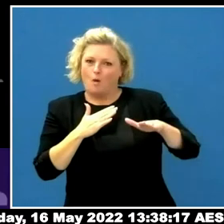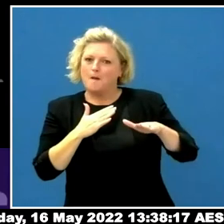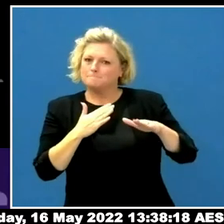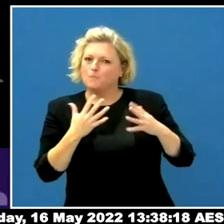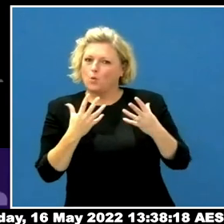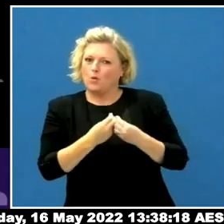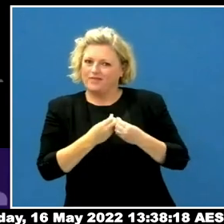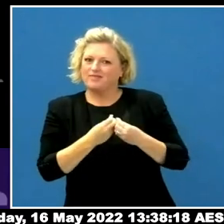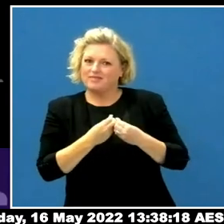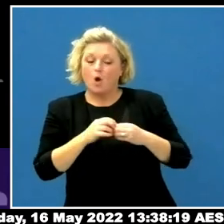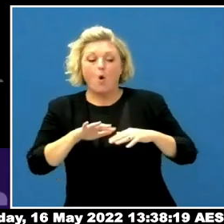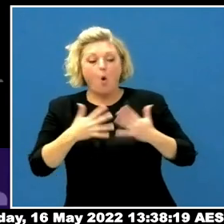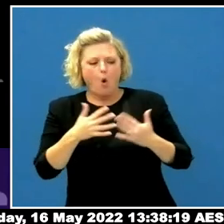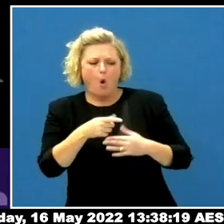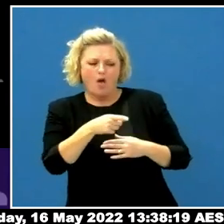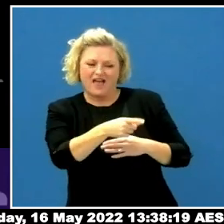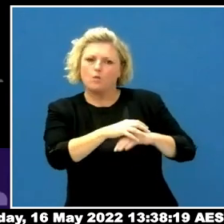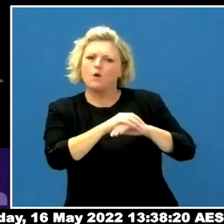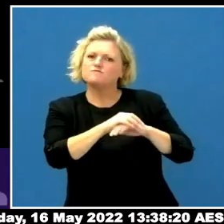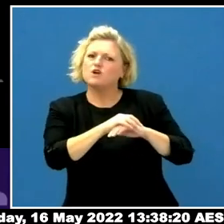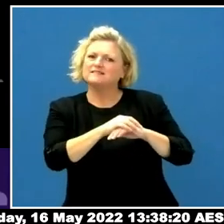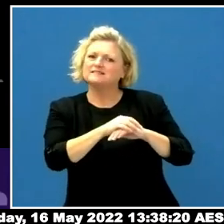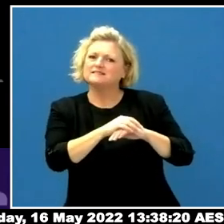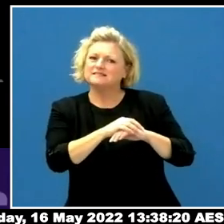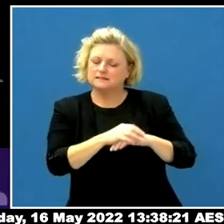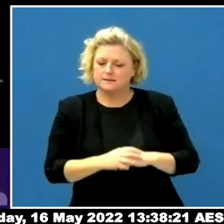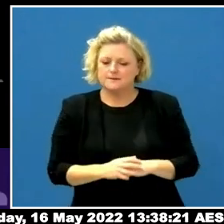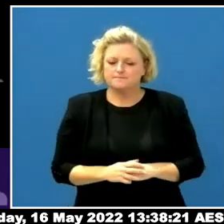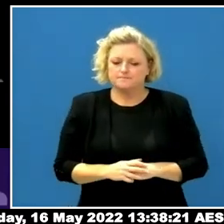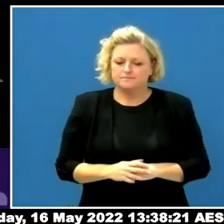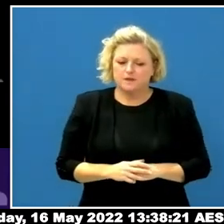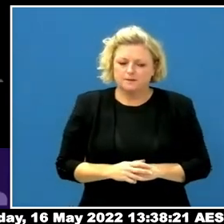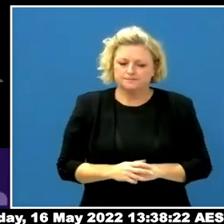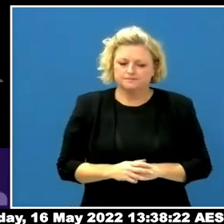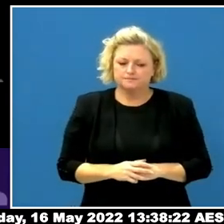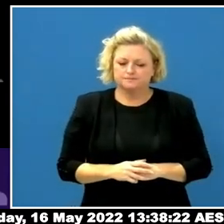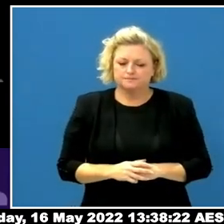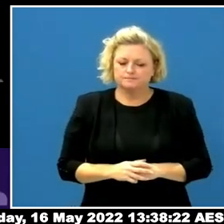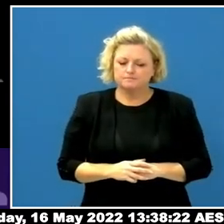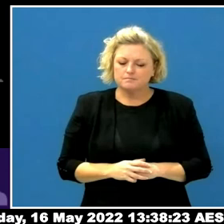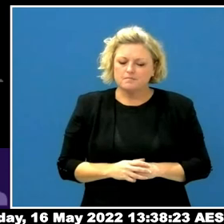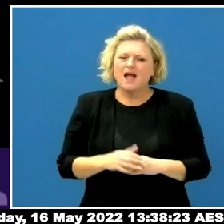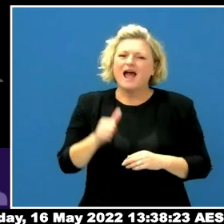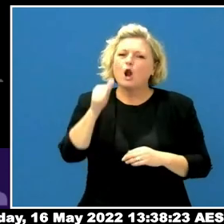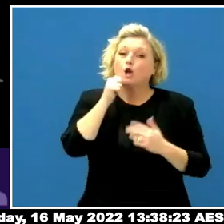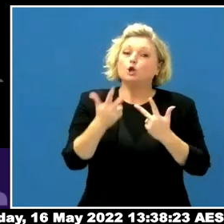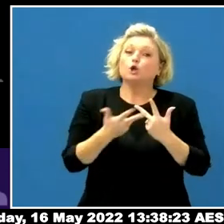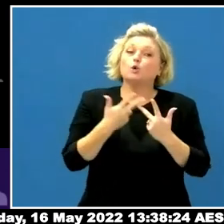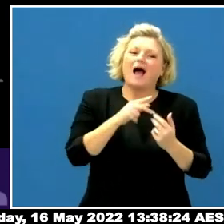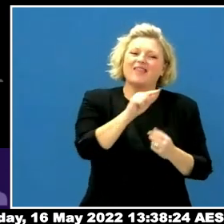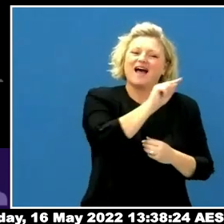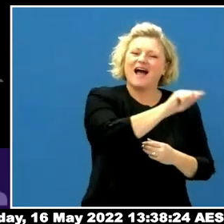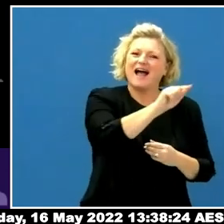So to have Simon in a more passive situation meant that his behaviours wouldn't kick off